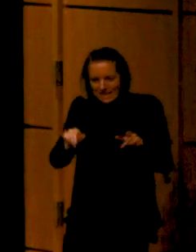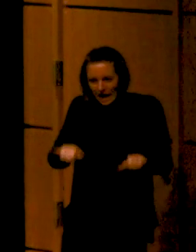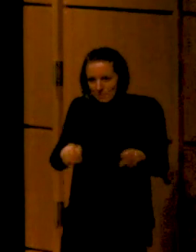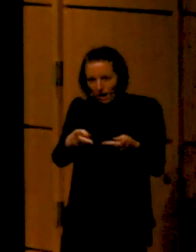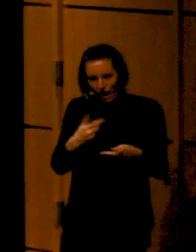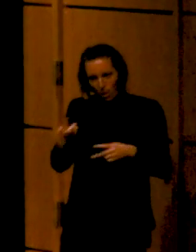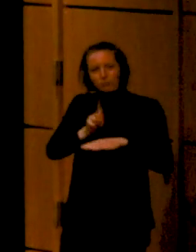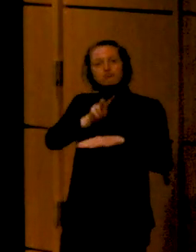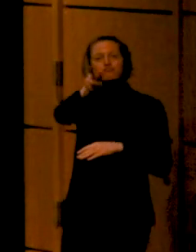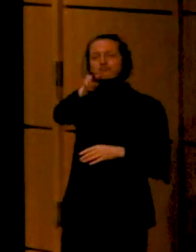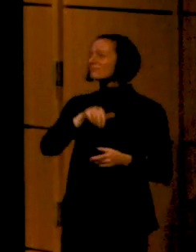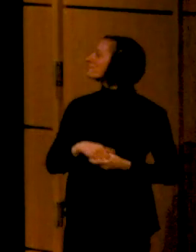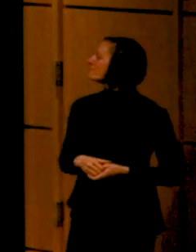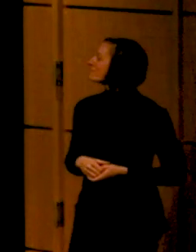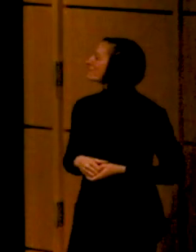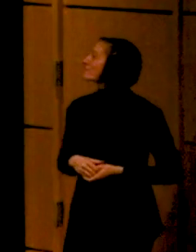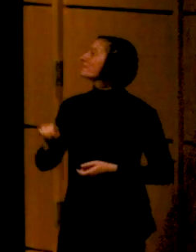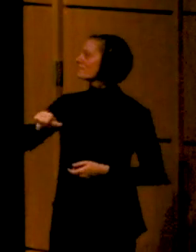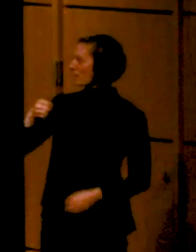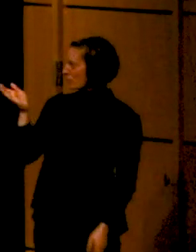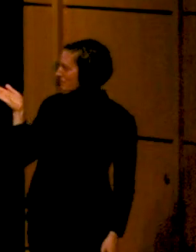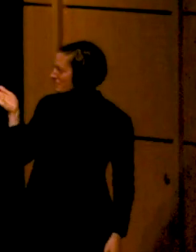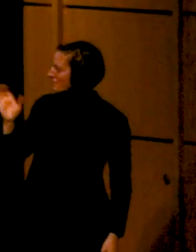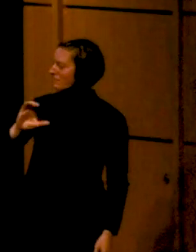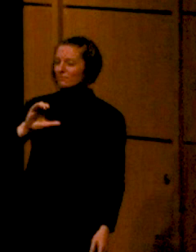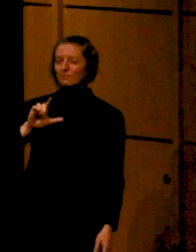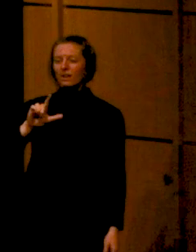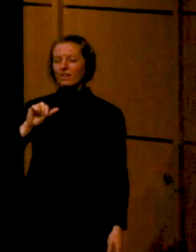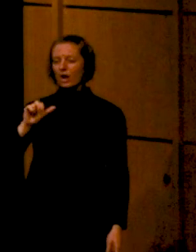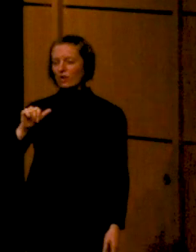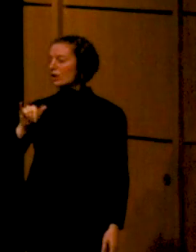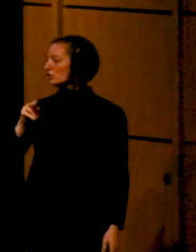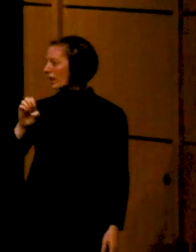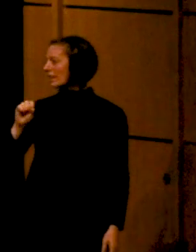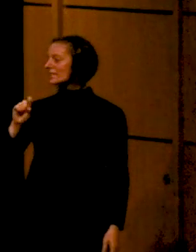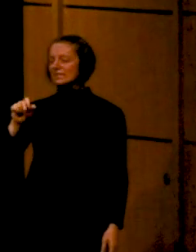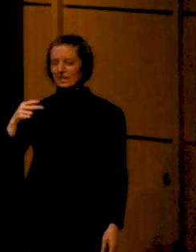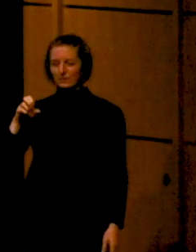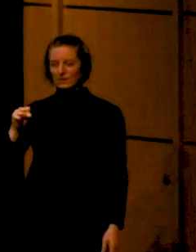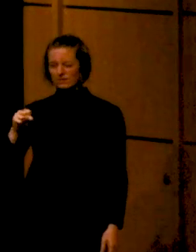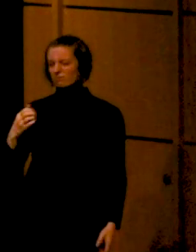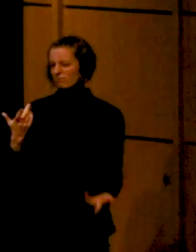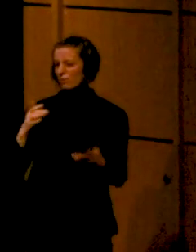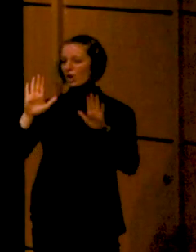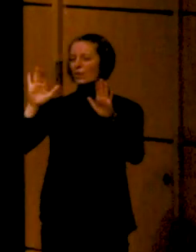And Claire Jane Stephens or Clara Jane Stevens is one of the great impressionist artists of the Pacific Northwest.